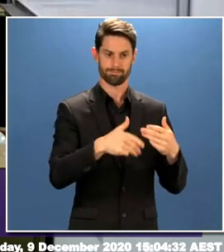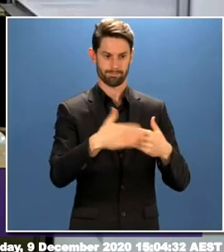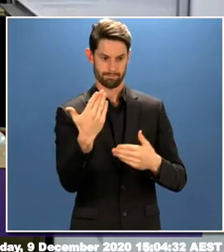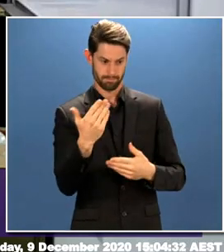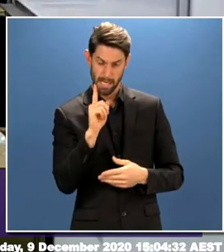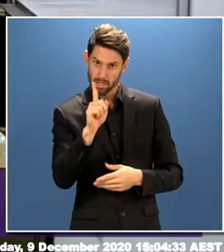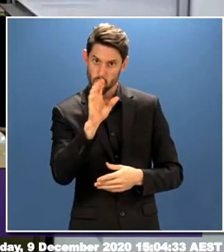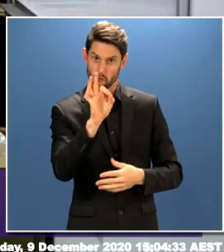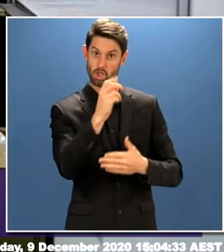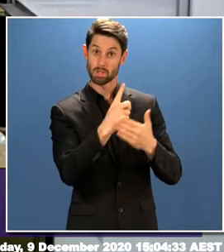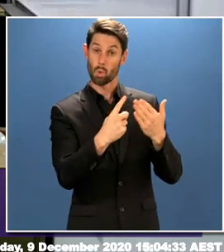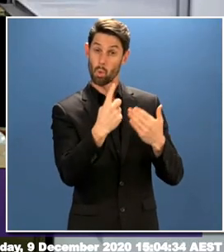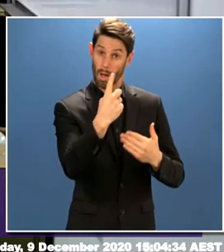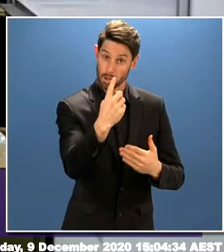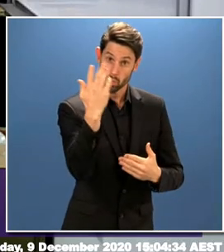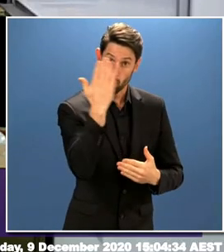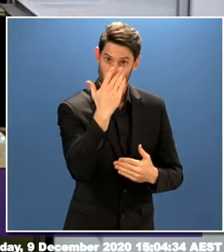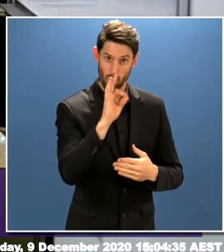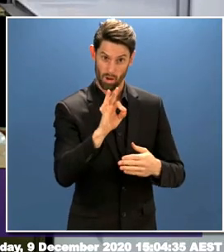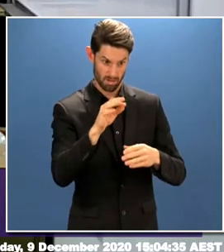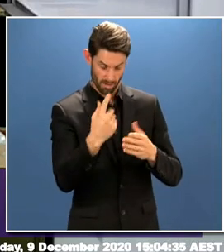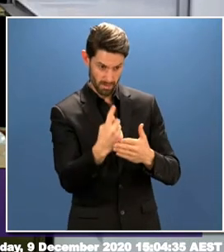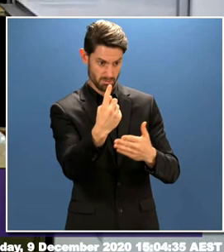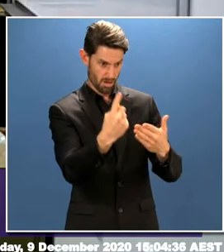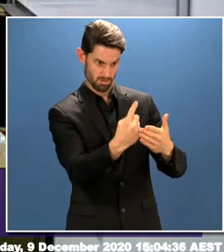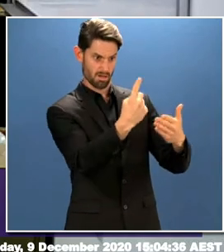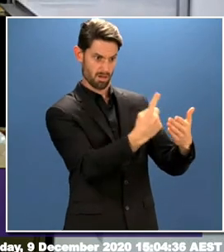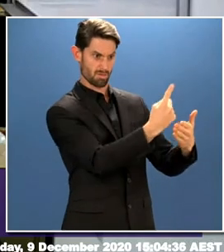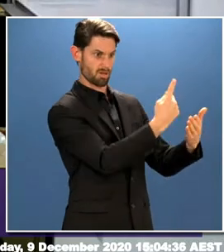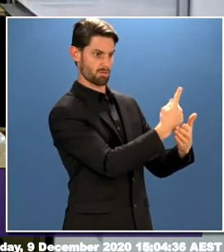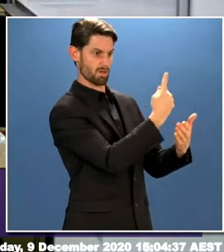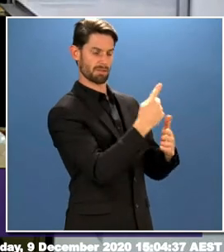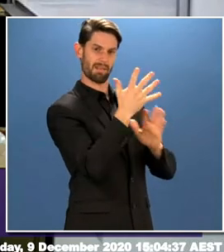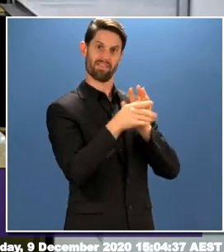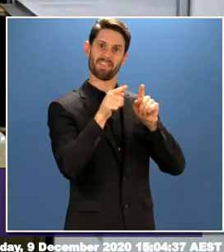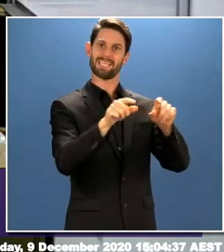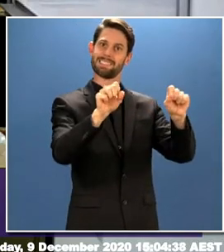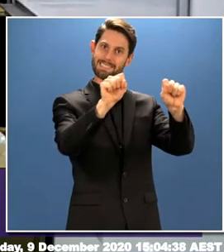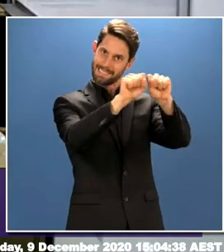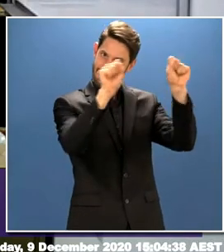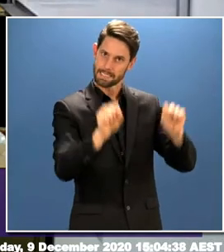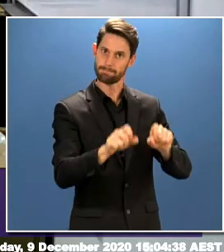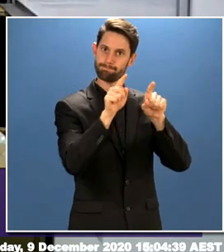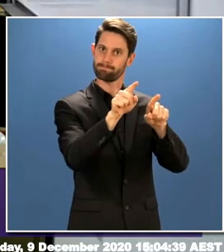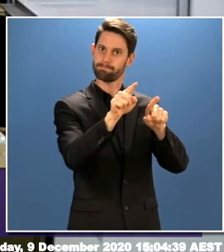It's the way in which the system understands and positions not just people with disabilities but particularly young people with disabilities.